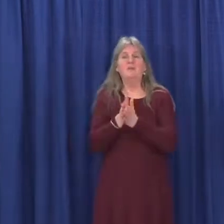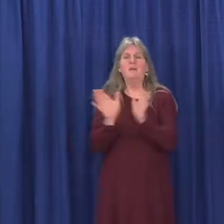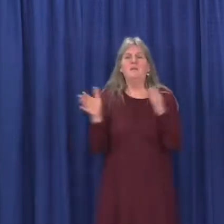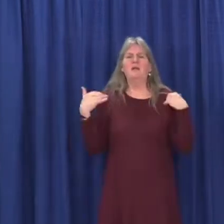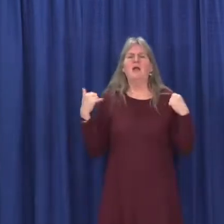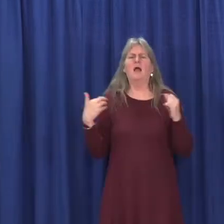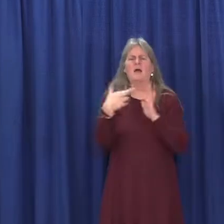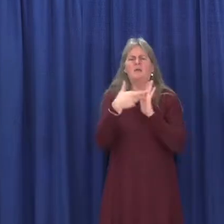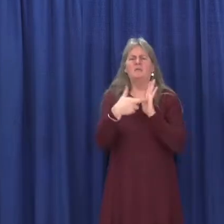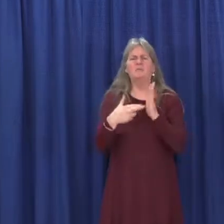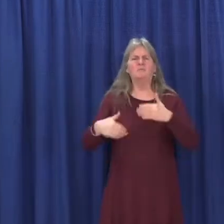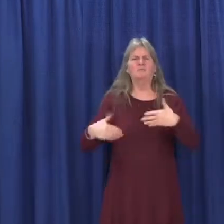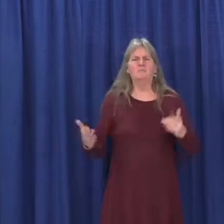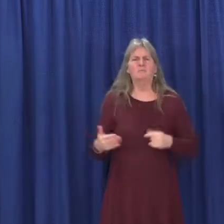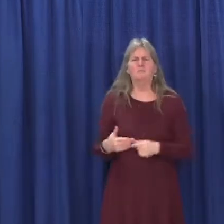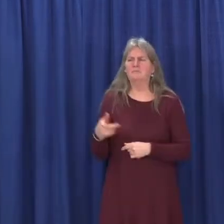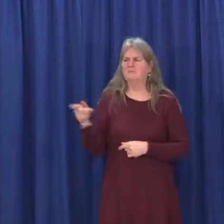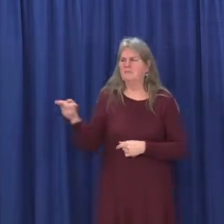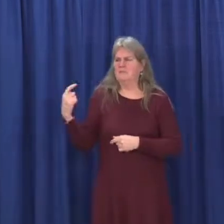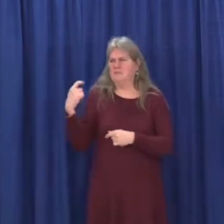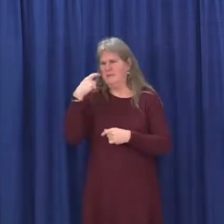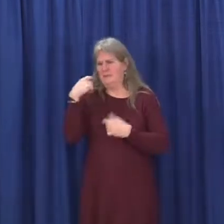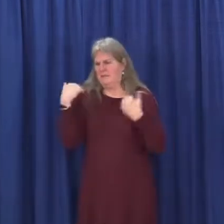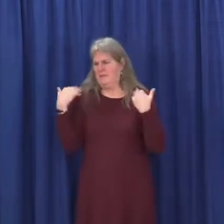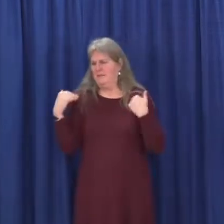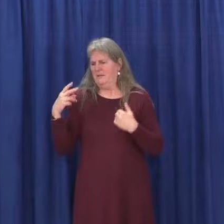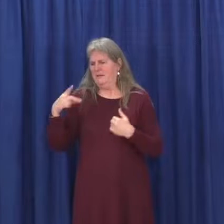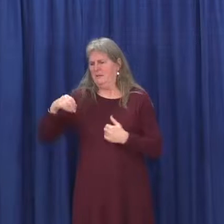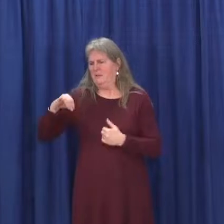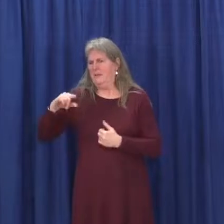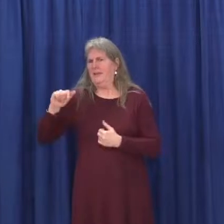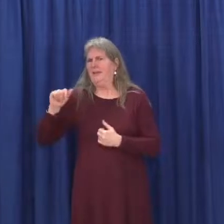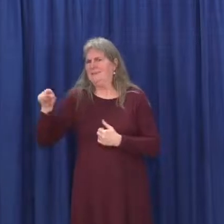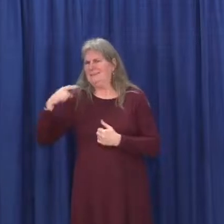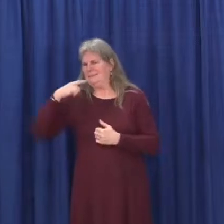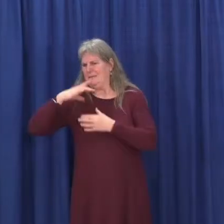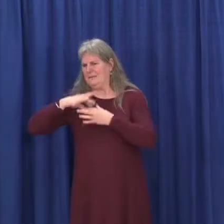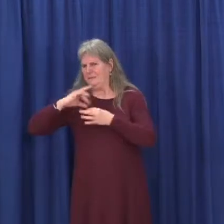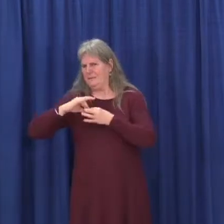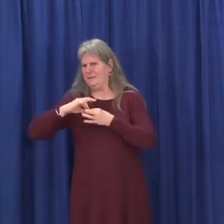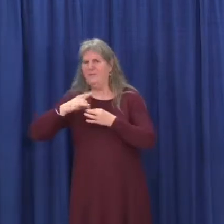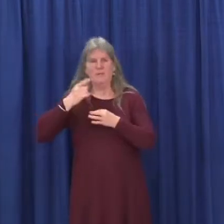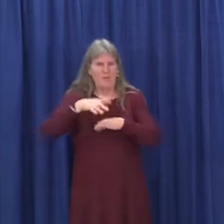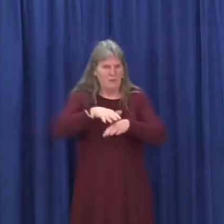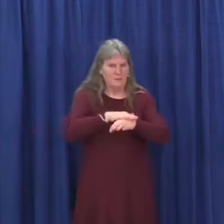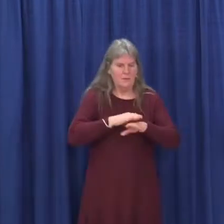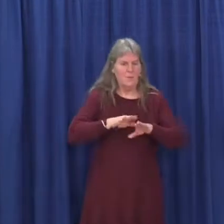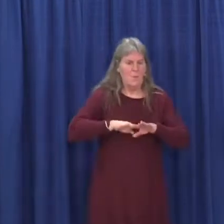As Minister Pillai just mentioned, we're continuing to gradually ease and lift the public health measures that we've had to use